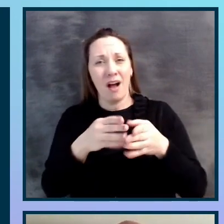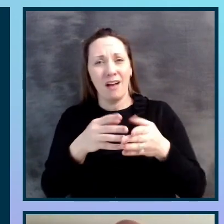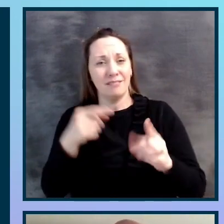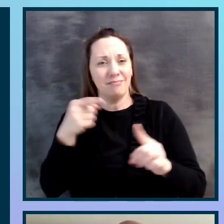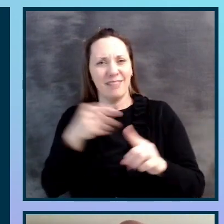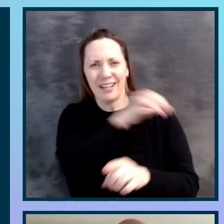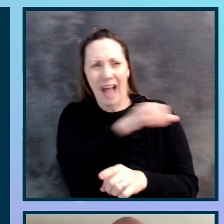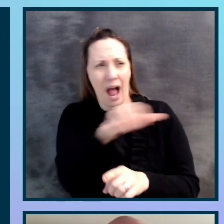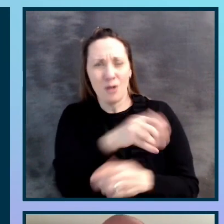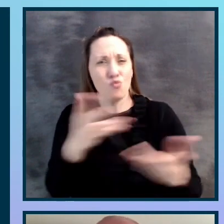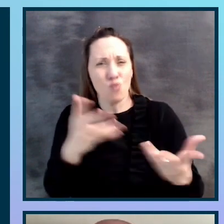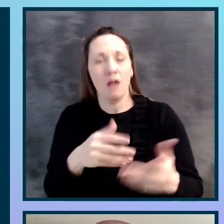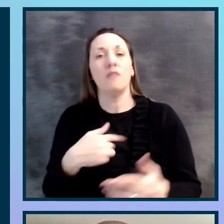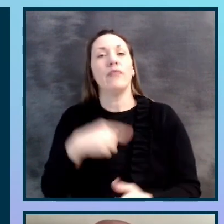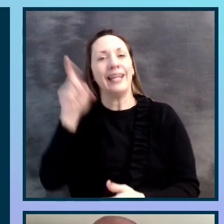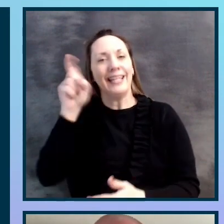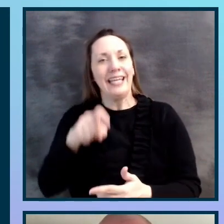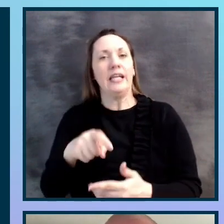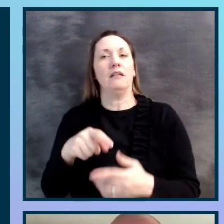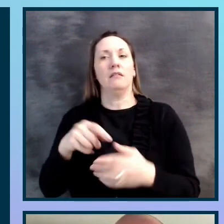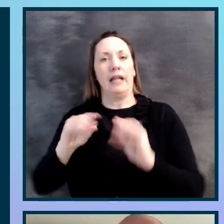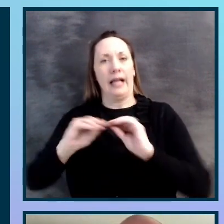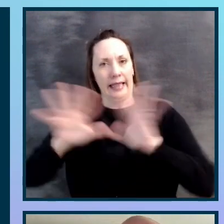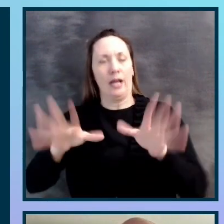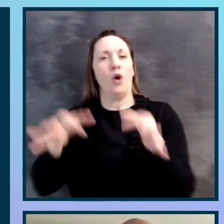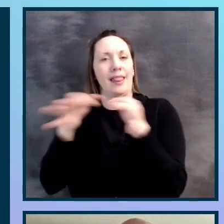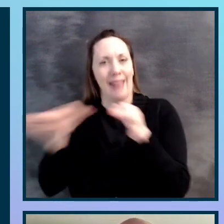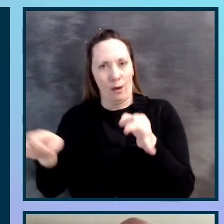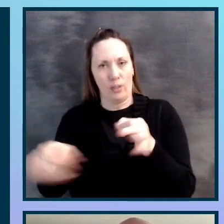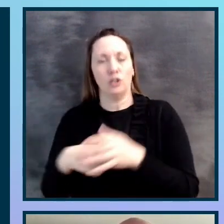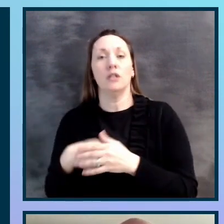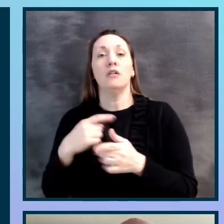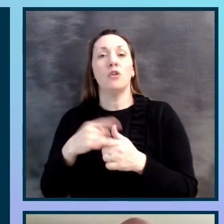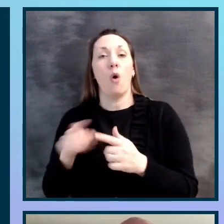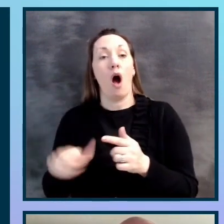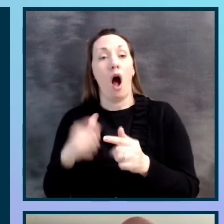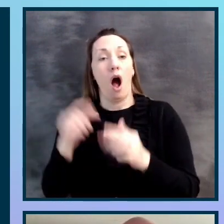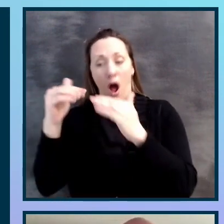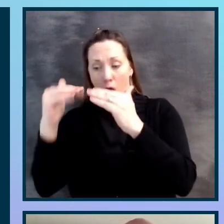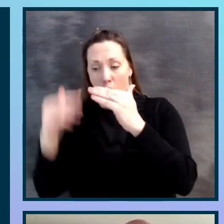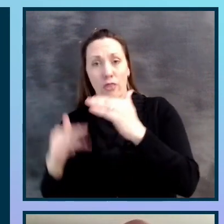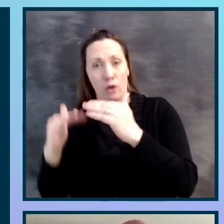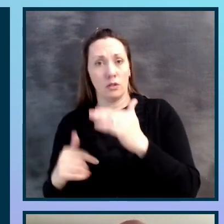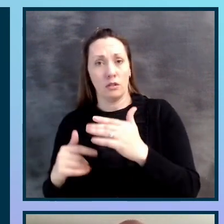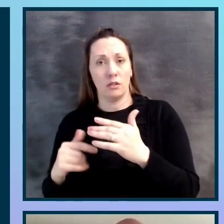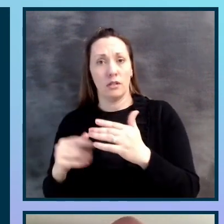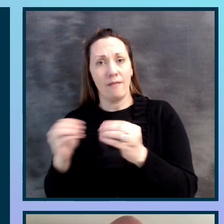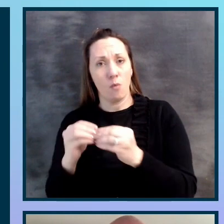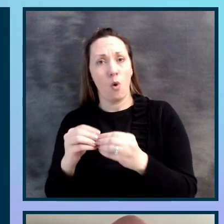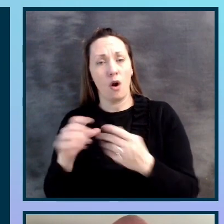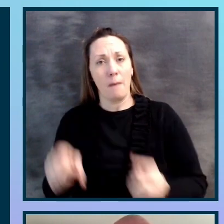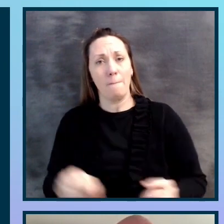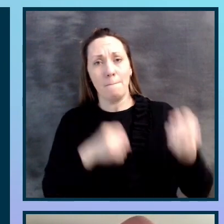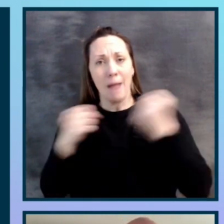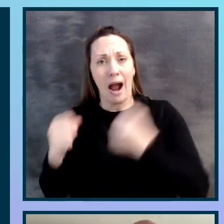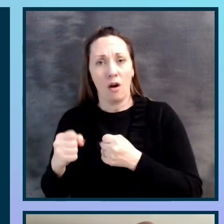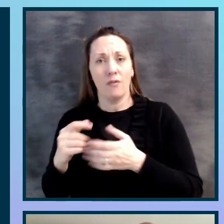And so if you bring all of those groups together and others, it creates something that's a lot more powerful within segmentation.